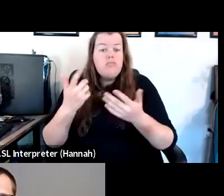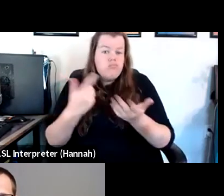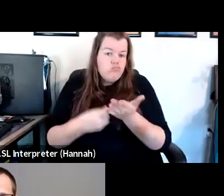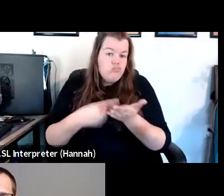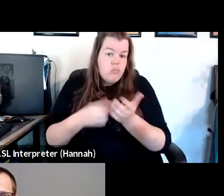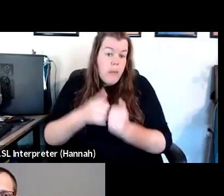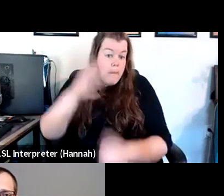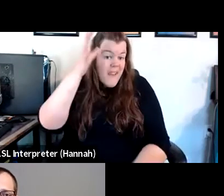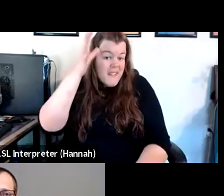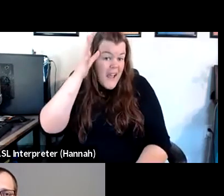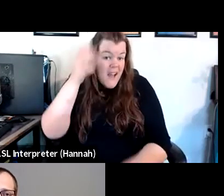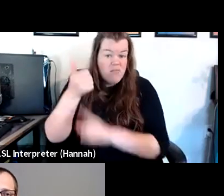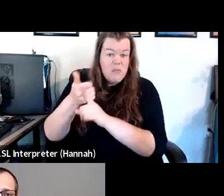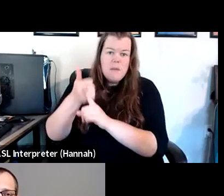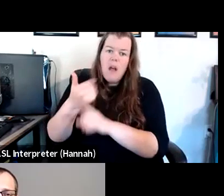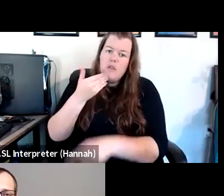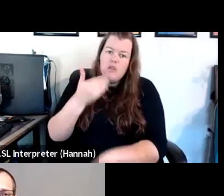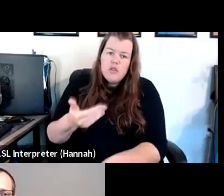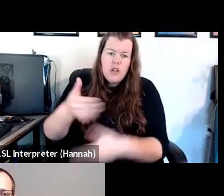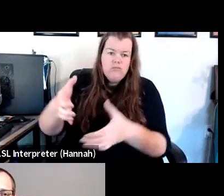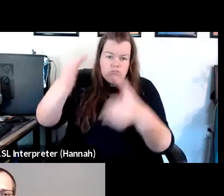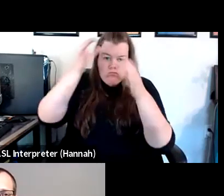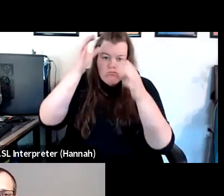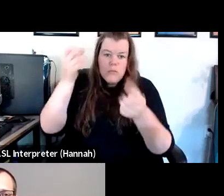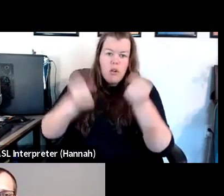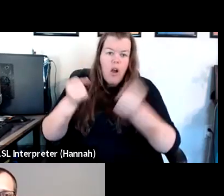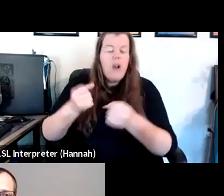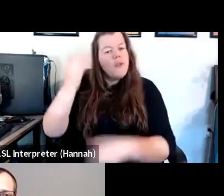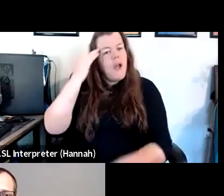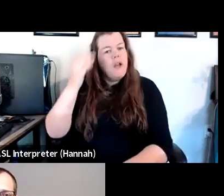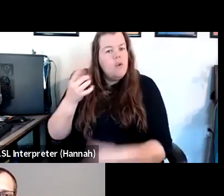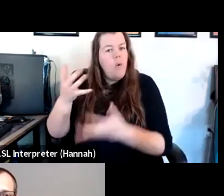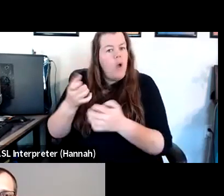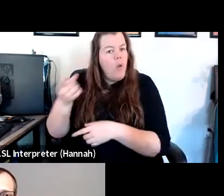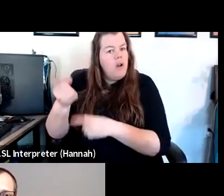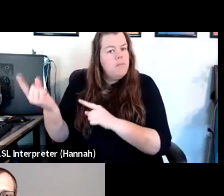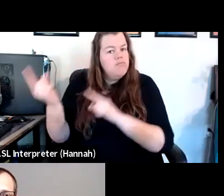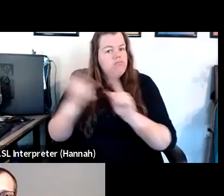appreciate his advice, so I knew I wanted him to come with me. So he and I spent a whole day